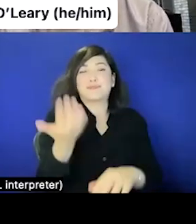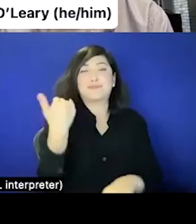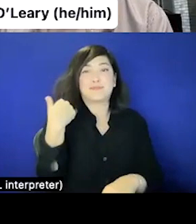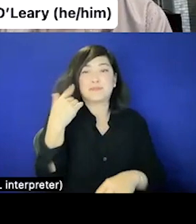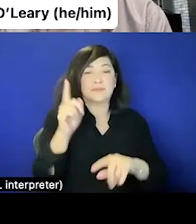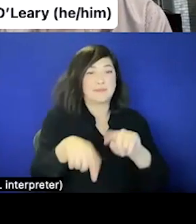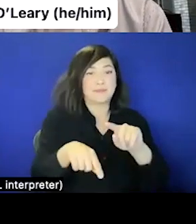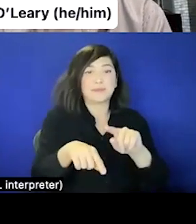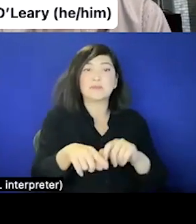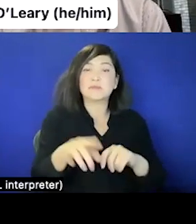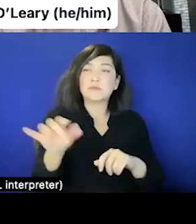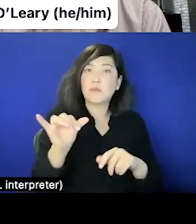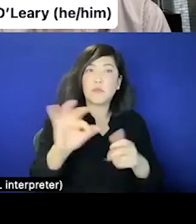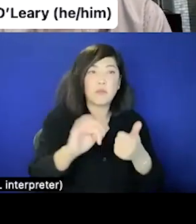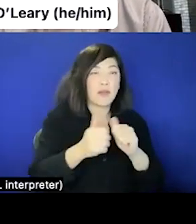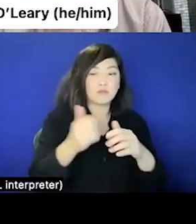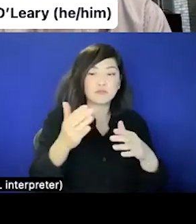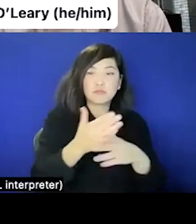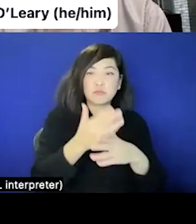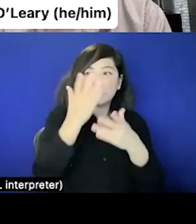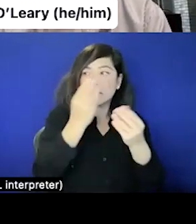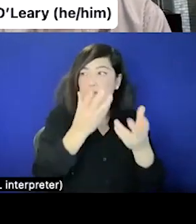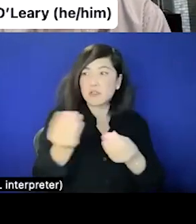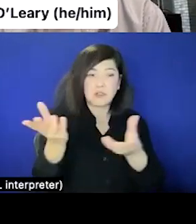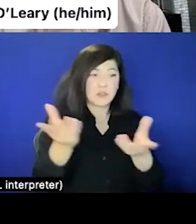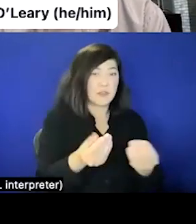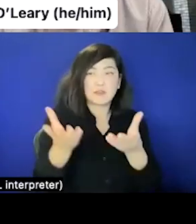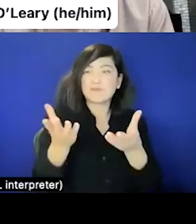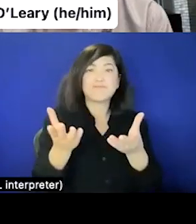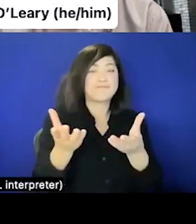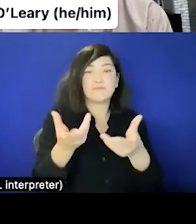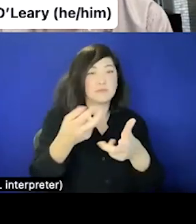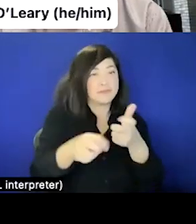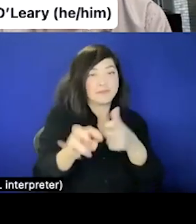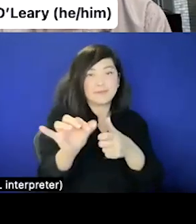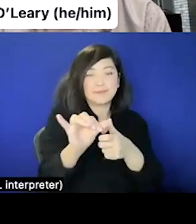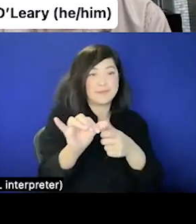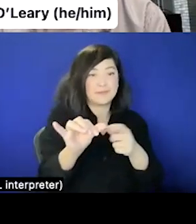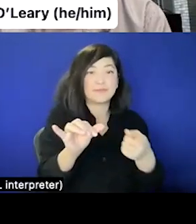publishers and printers, but also among publishers in some sort of anonymised fashion.